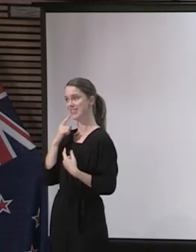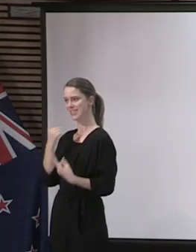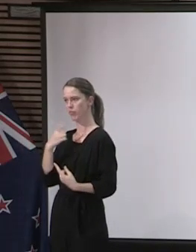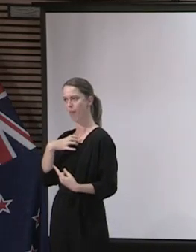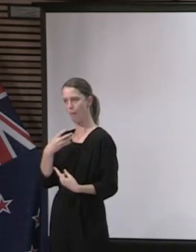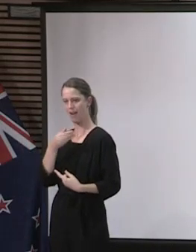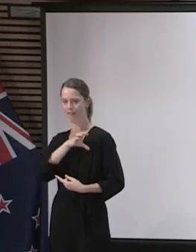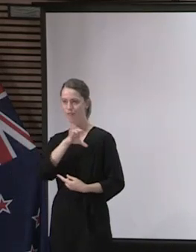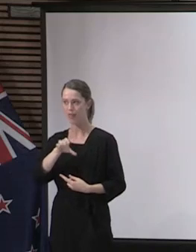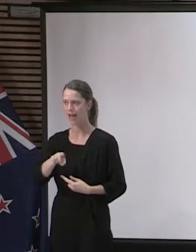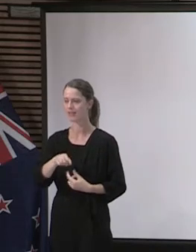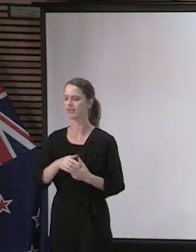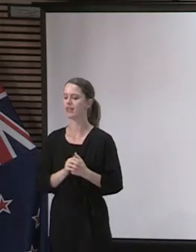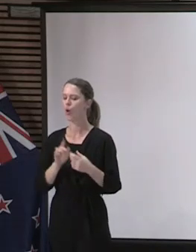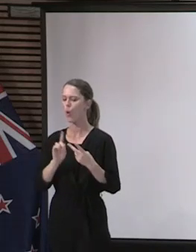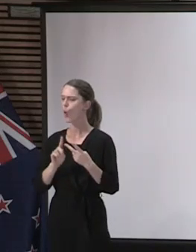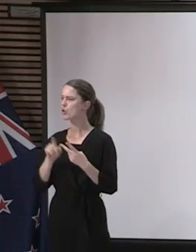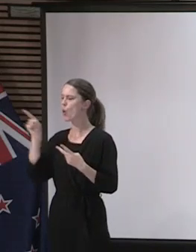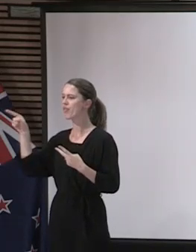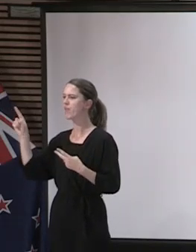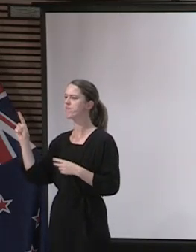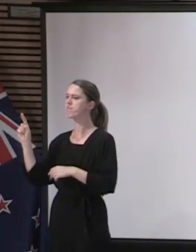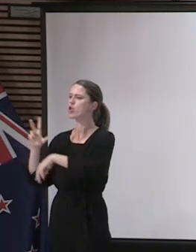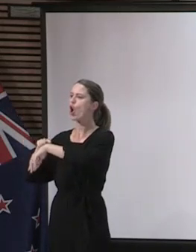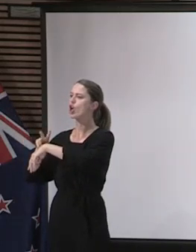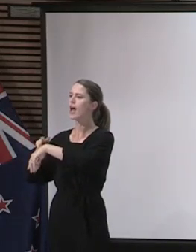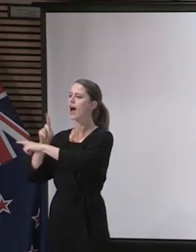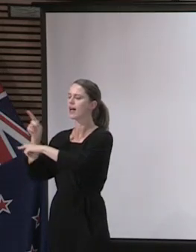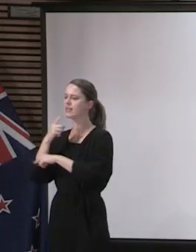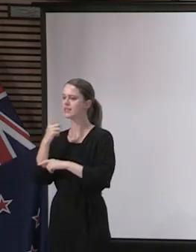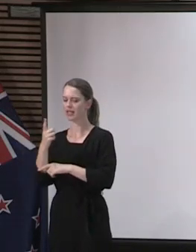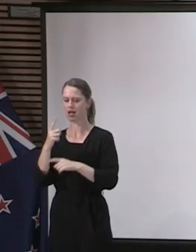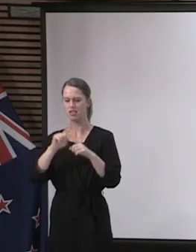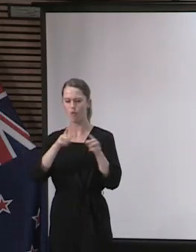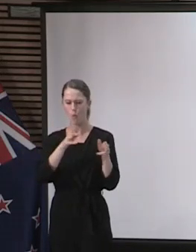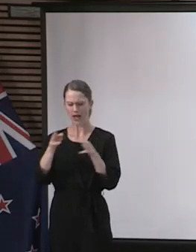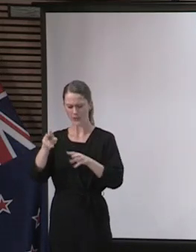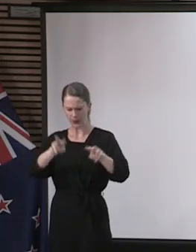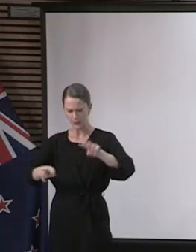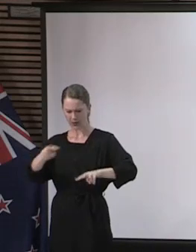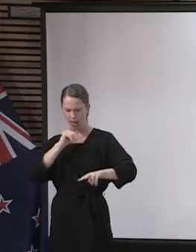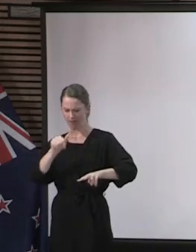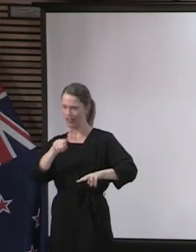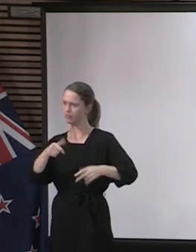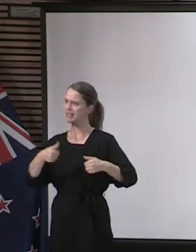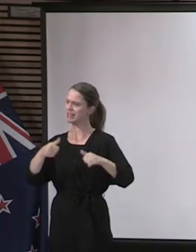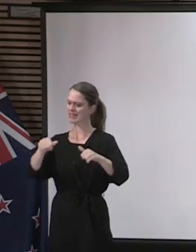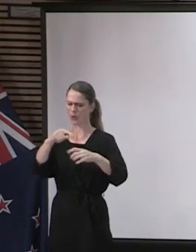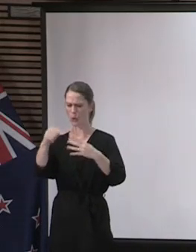Minister's just alouded to as this further investment in public health units and she